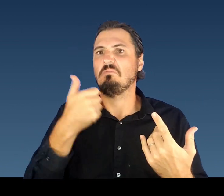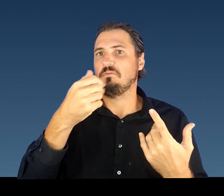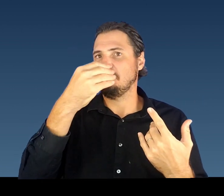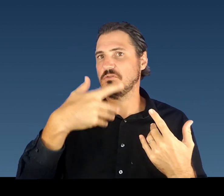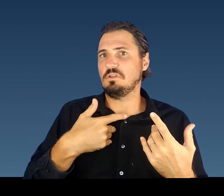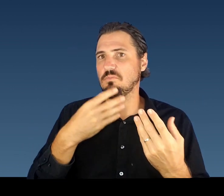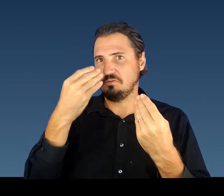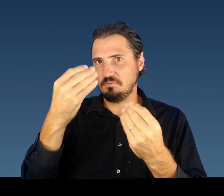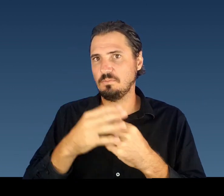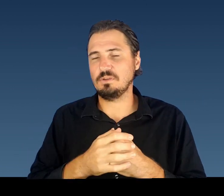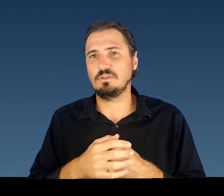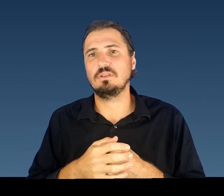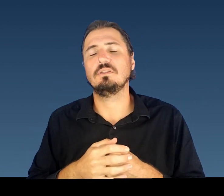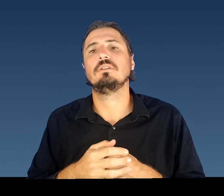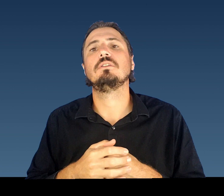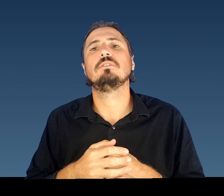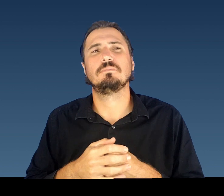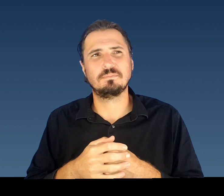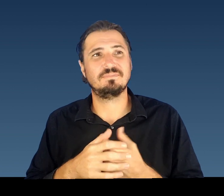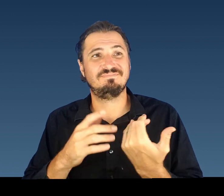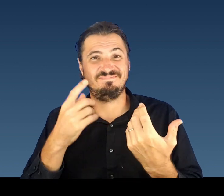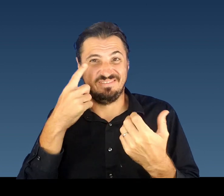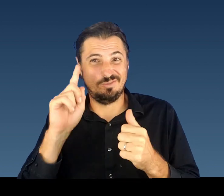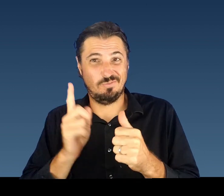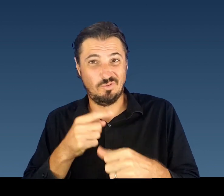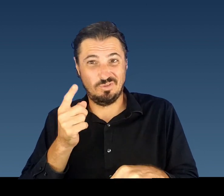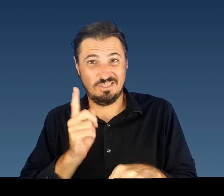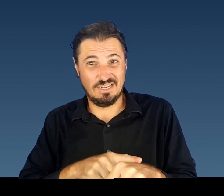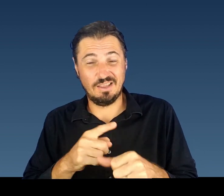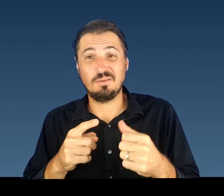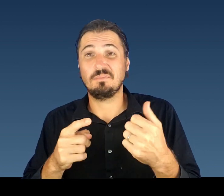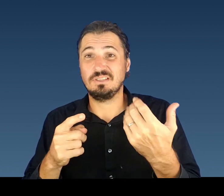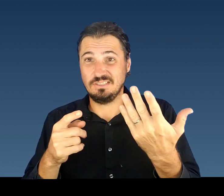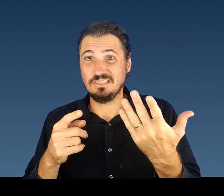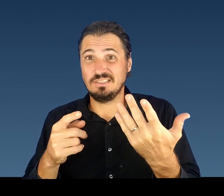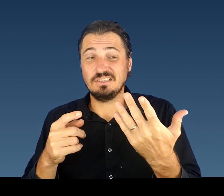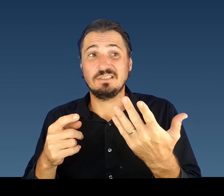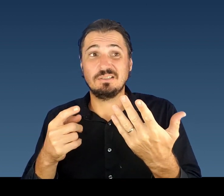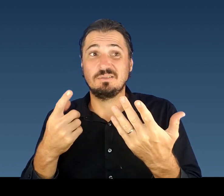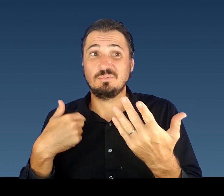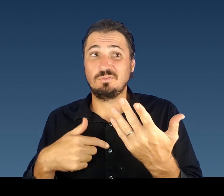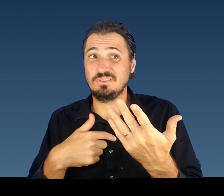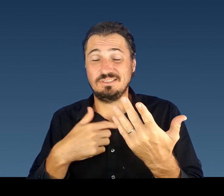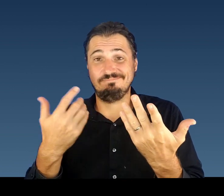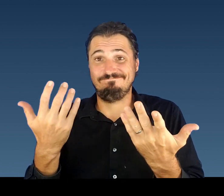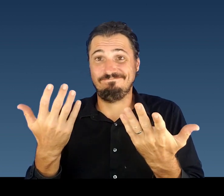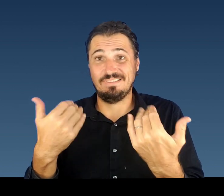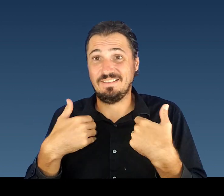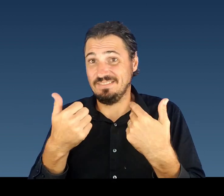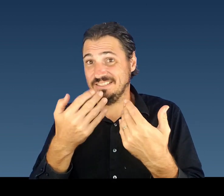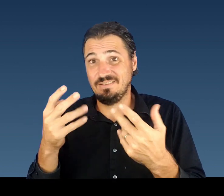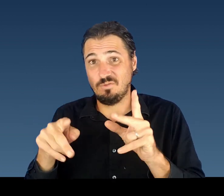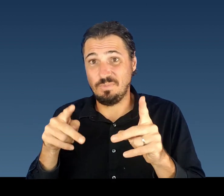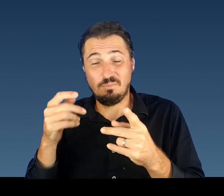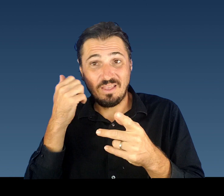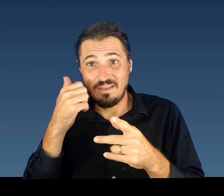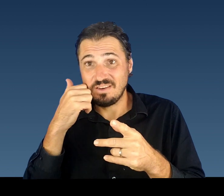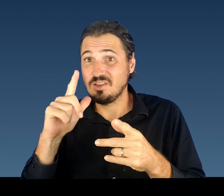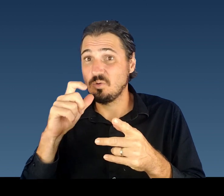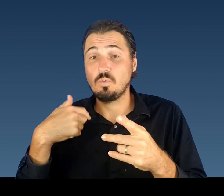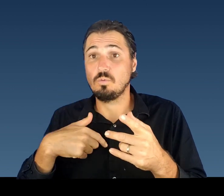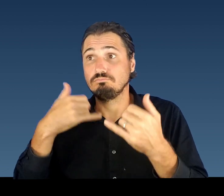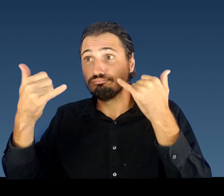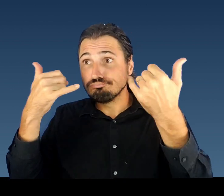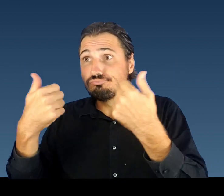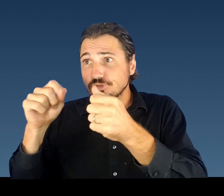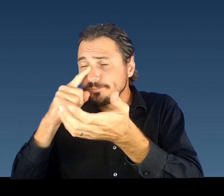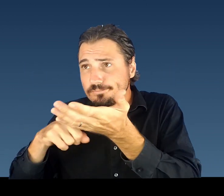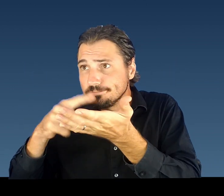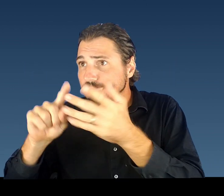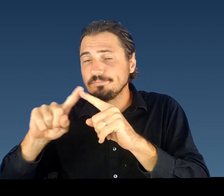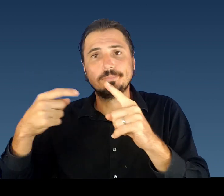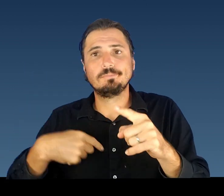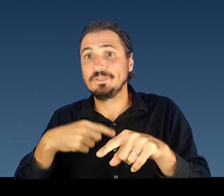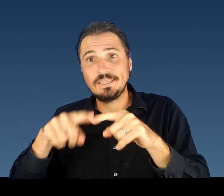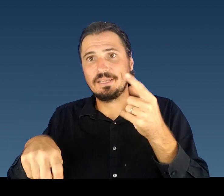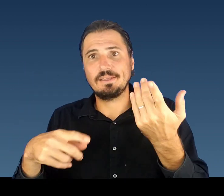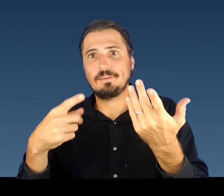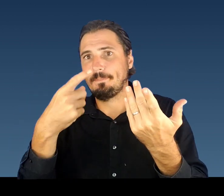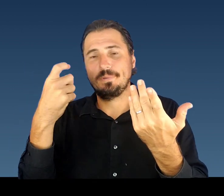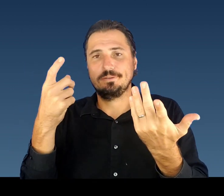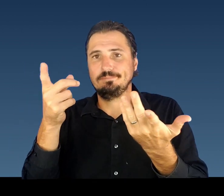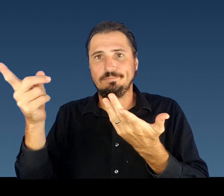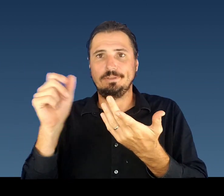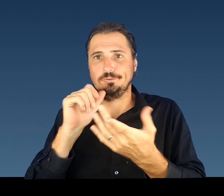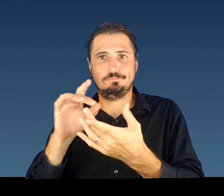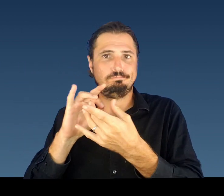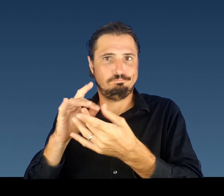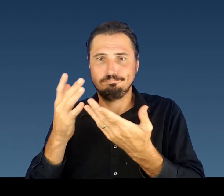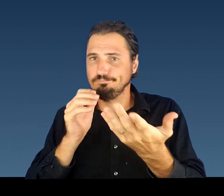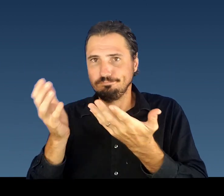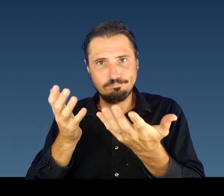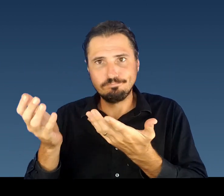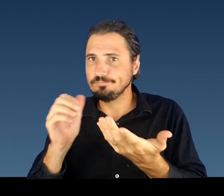All three vaccines currently have FDA approval for emergency use. When the first vaccines were approved in December, they had been tested in clinical trials involving tens of thousands of